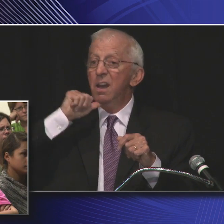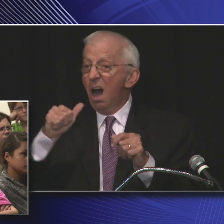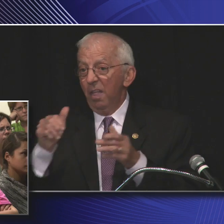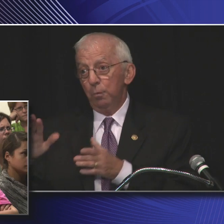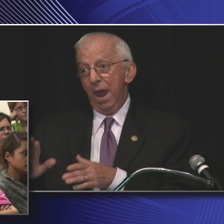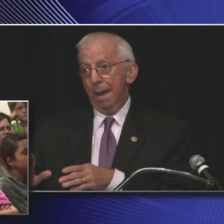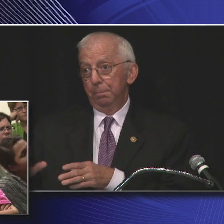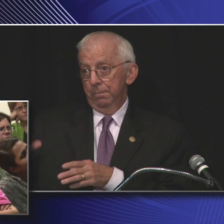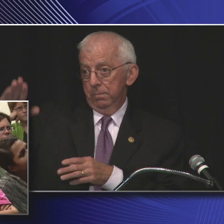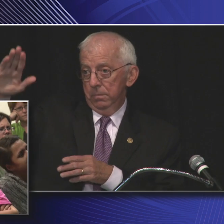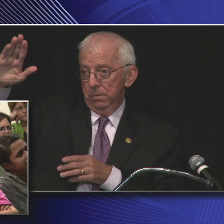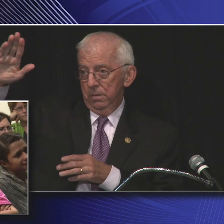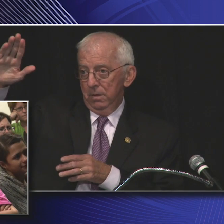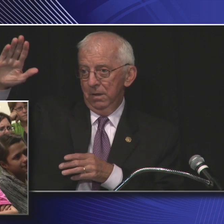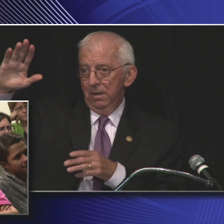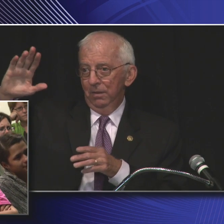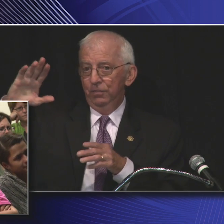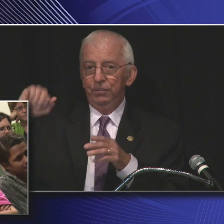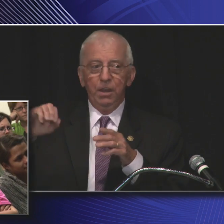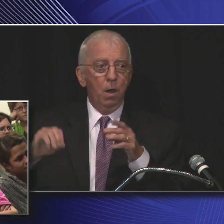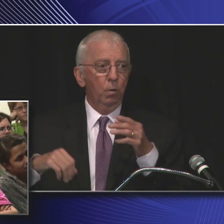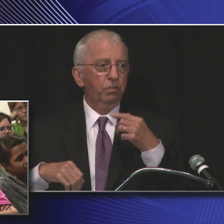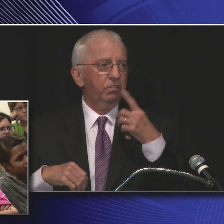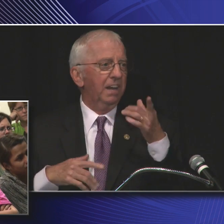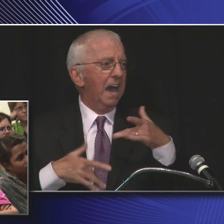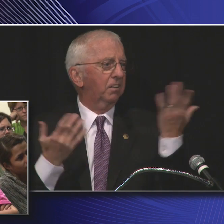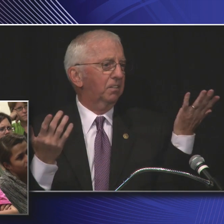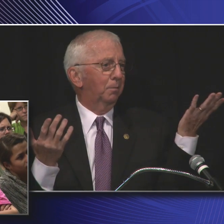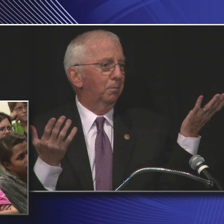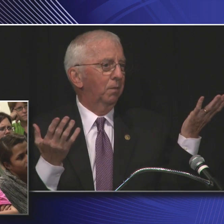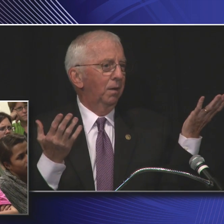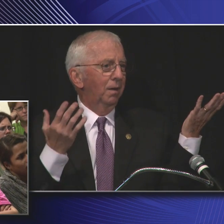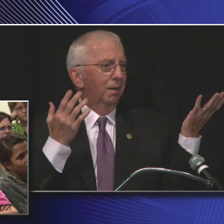not the ramp. So she asked him,